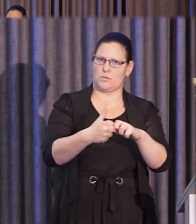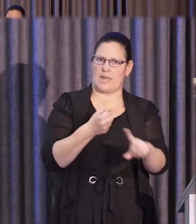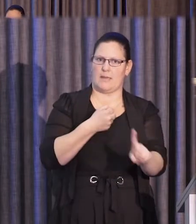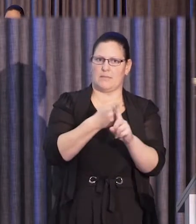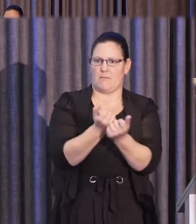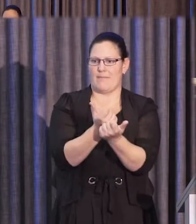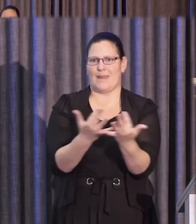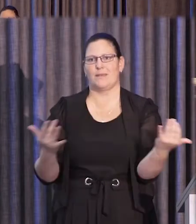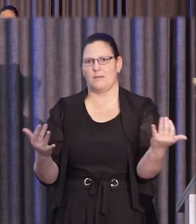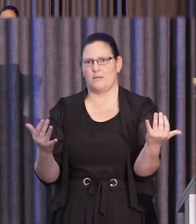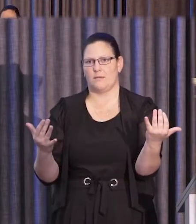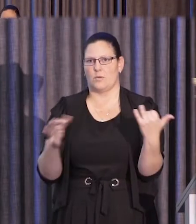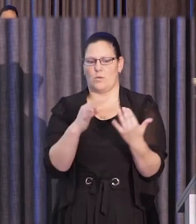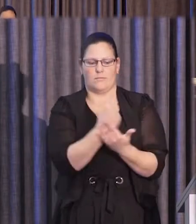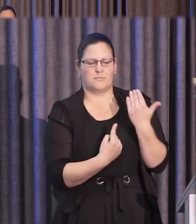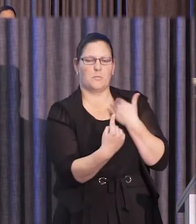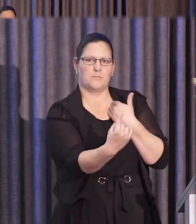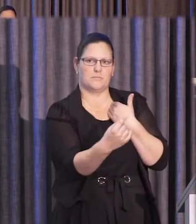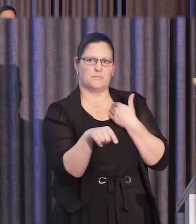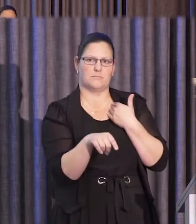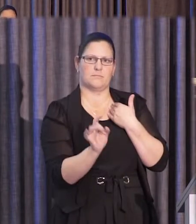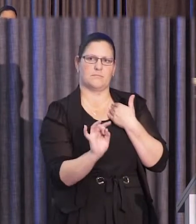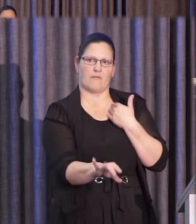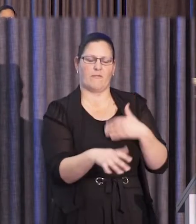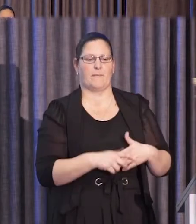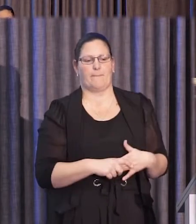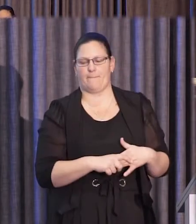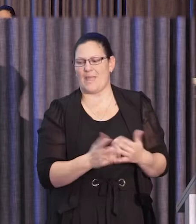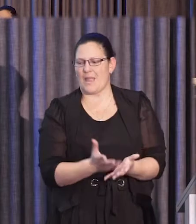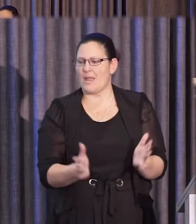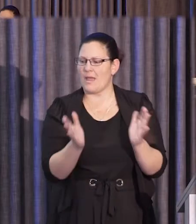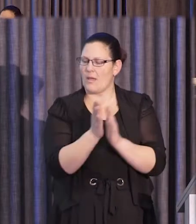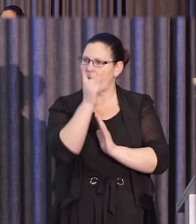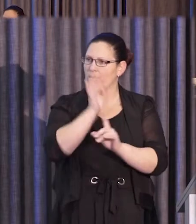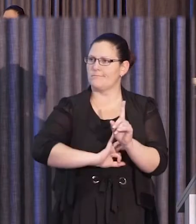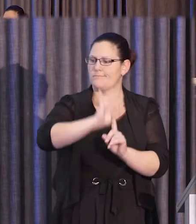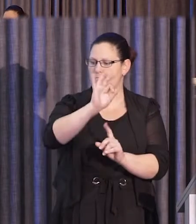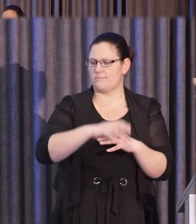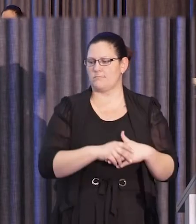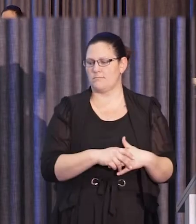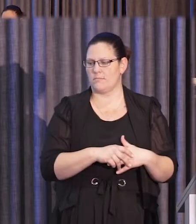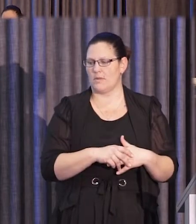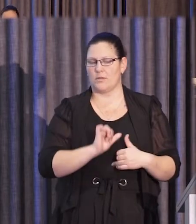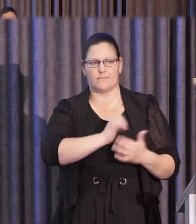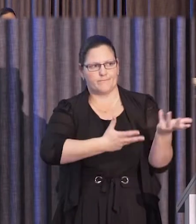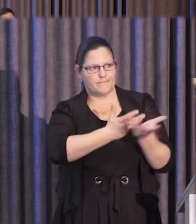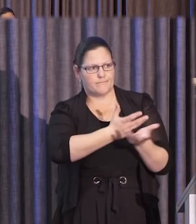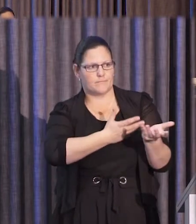and we wanna talk to you about how you can do it better. In the consultation that's taking place, so we're developing this program,